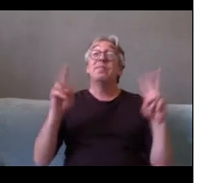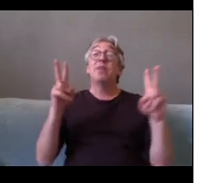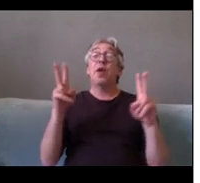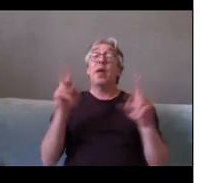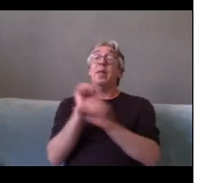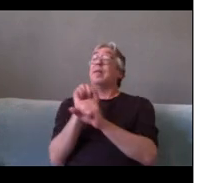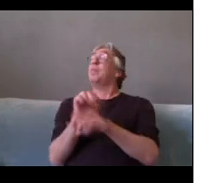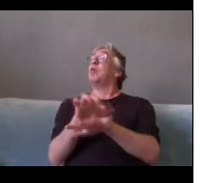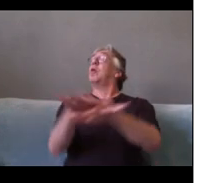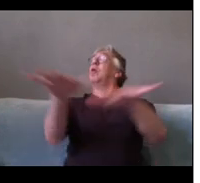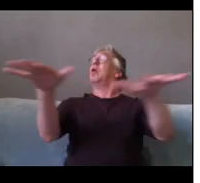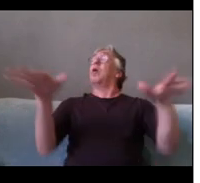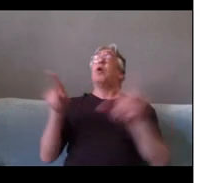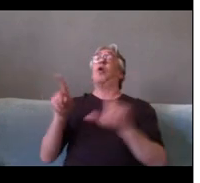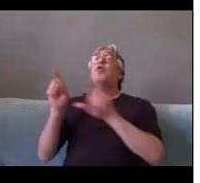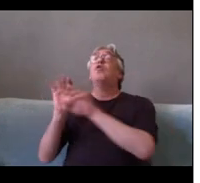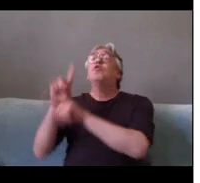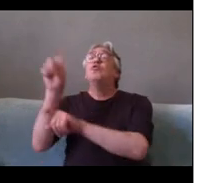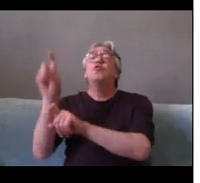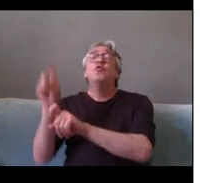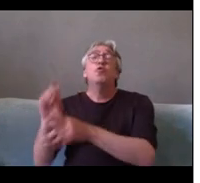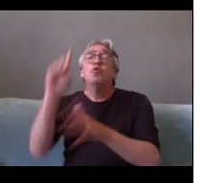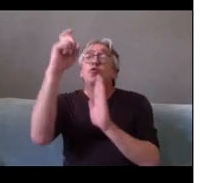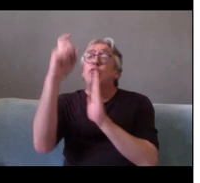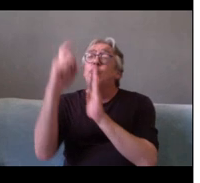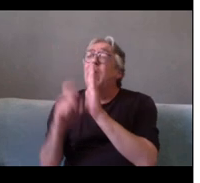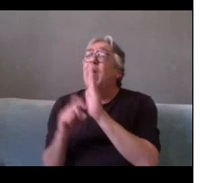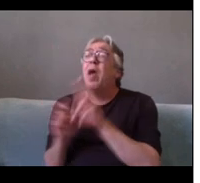of Washington Group questions on disability labour force surveys,